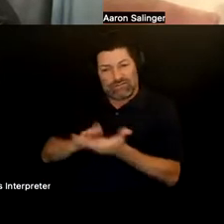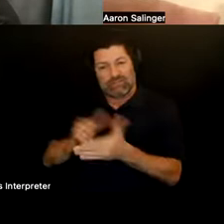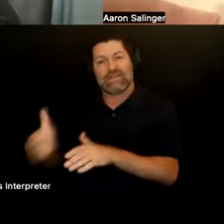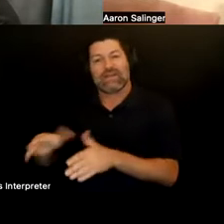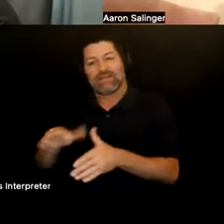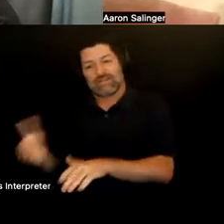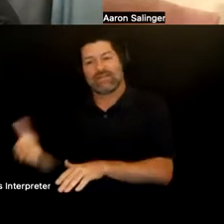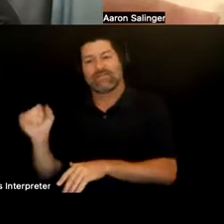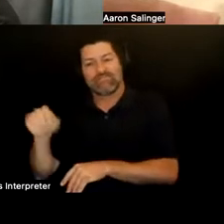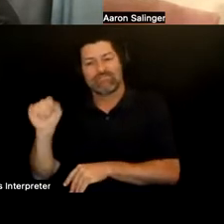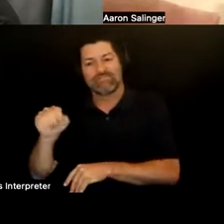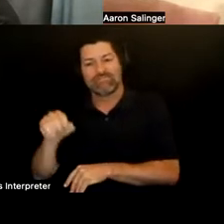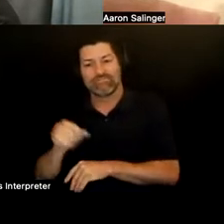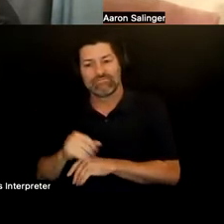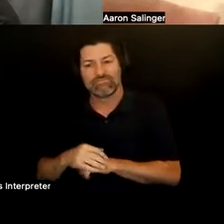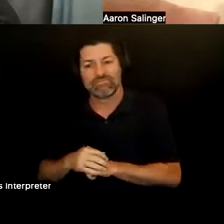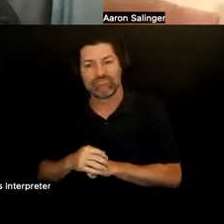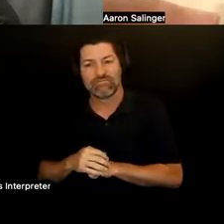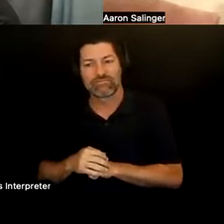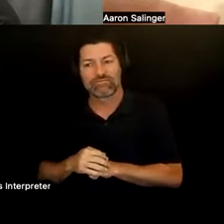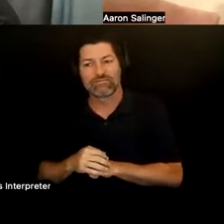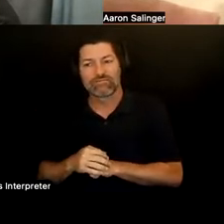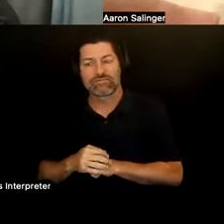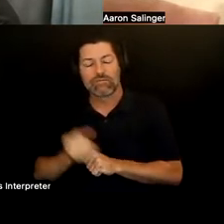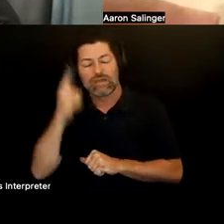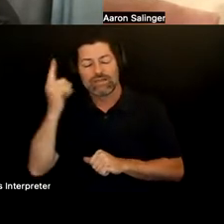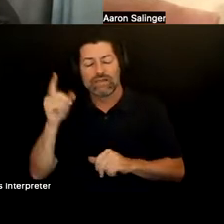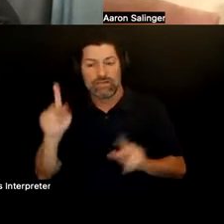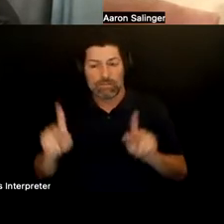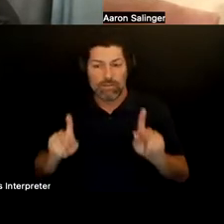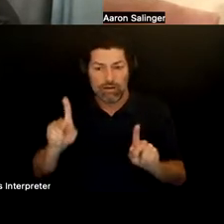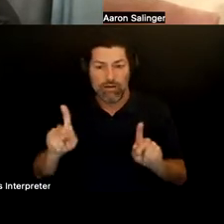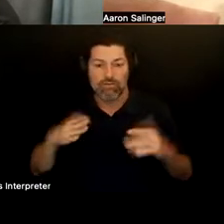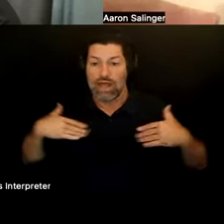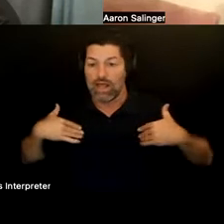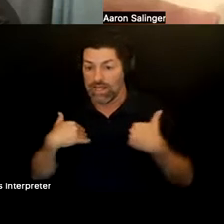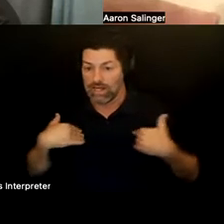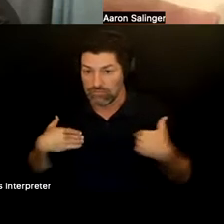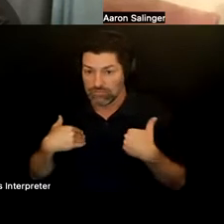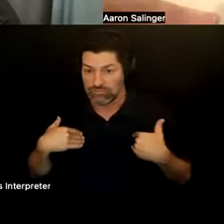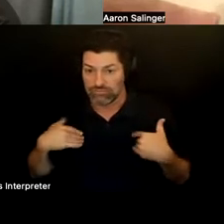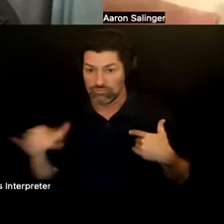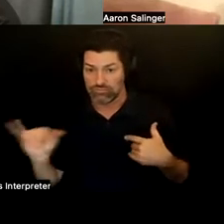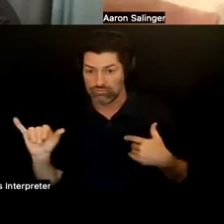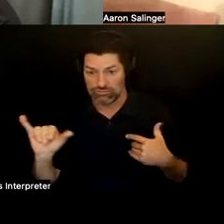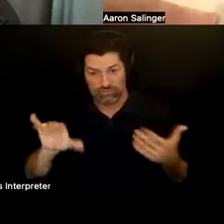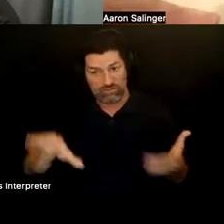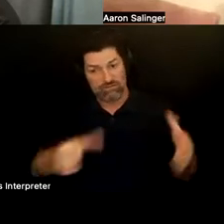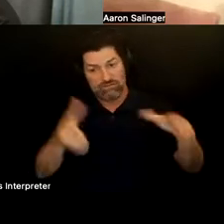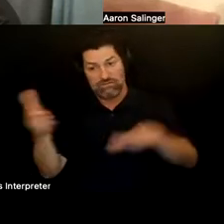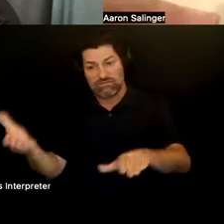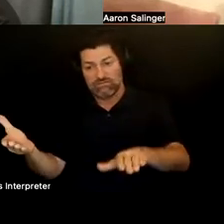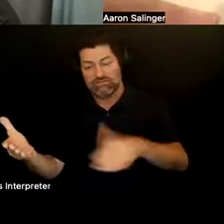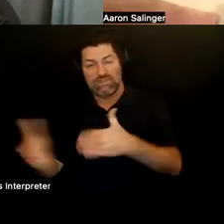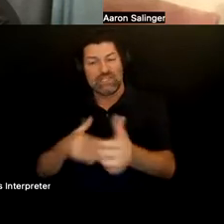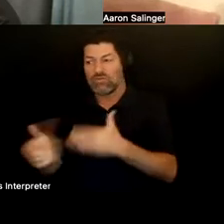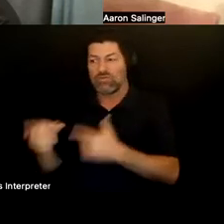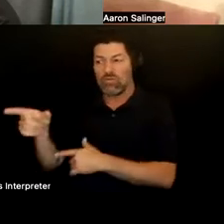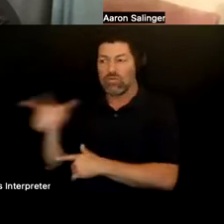19:56:23 But when people and animals right, dying even though they're the oppressors,